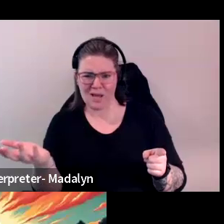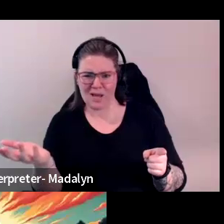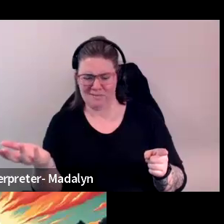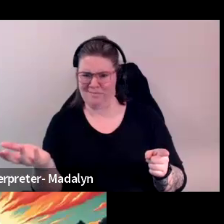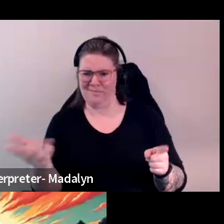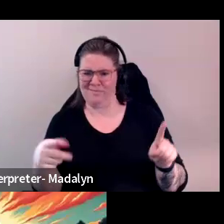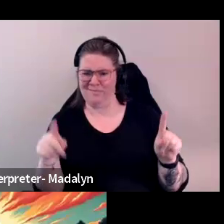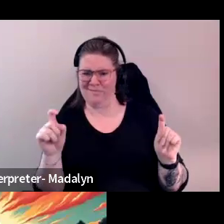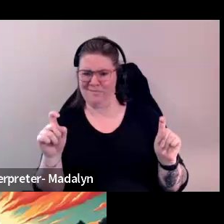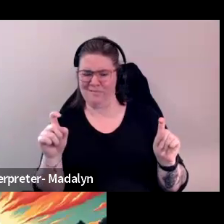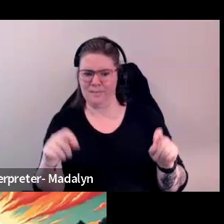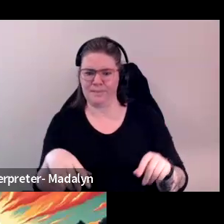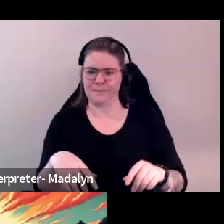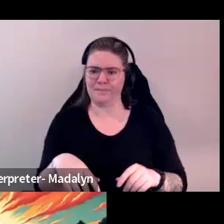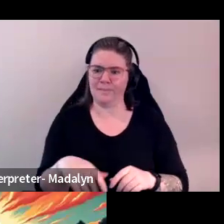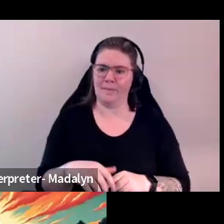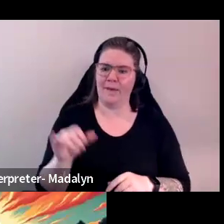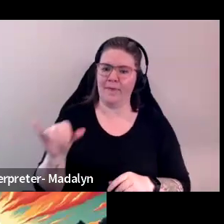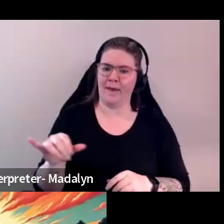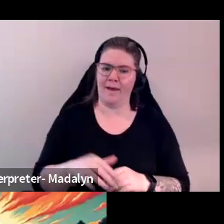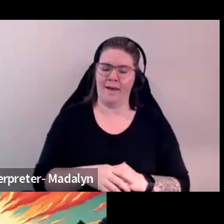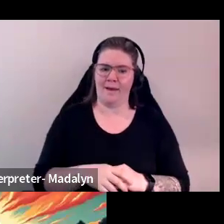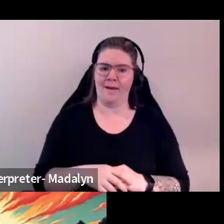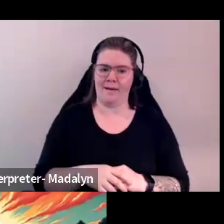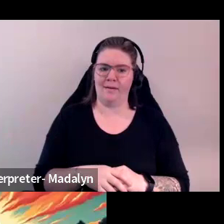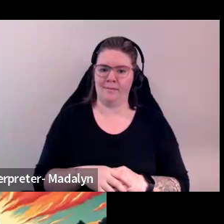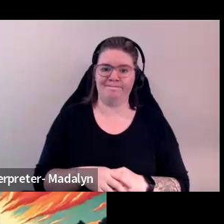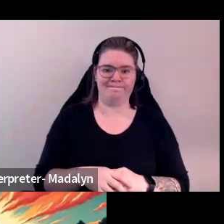Don Dew: you know. Don Dew: That's Don Dew: where we're at now, and it's like